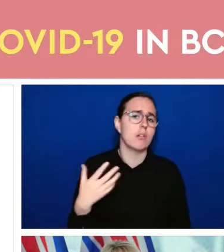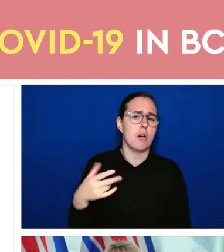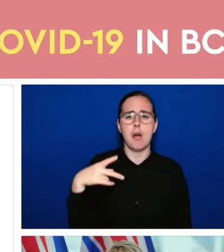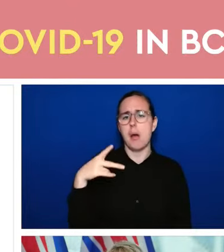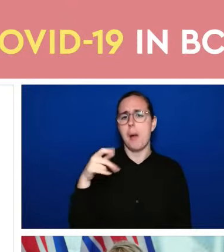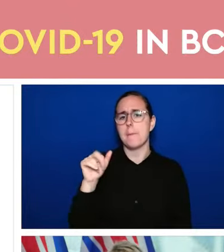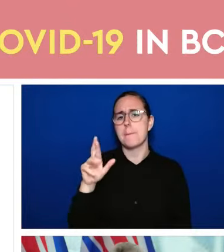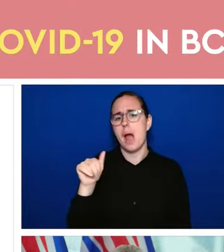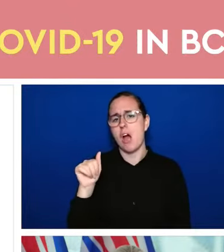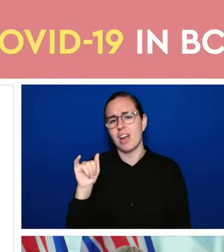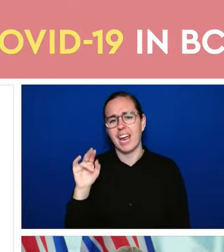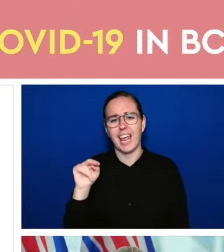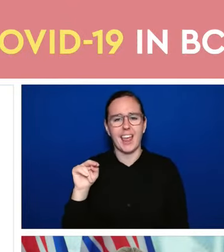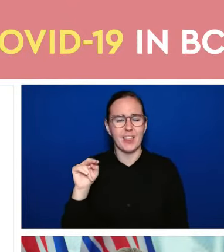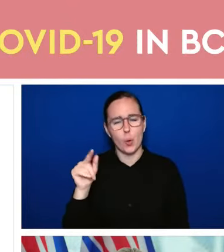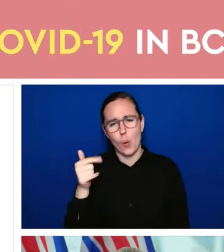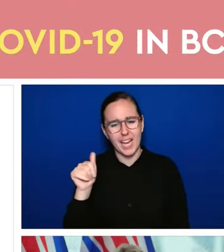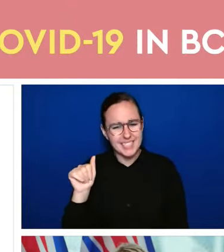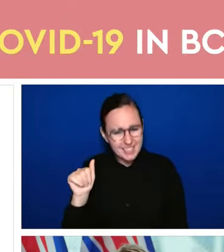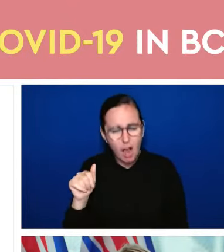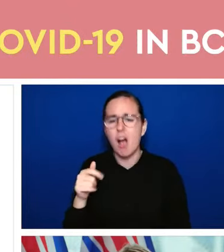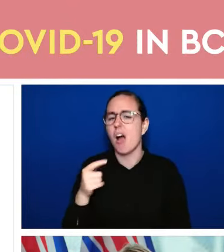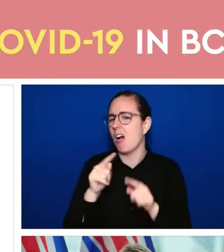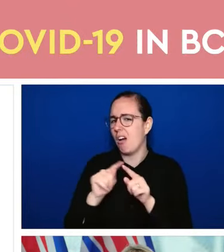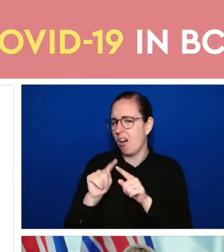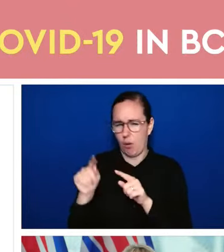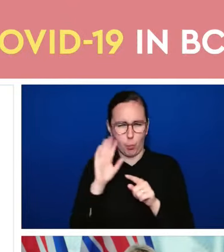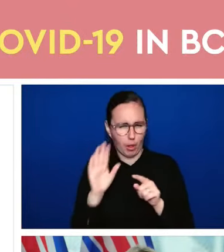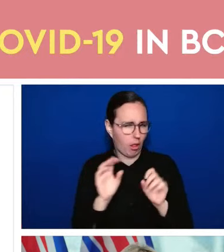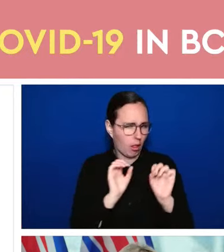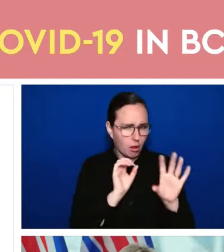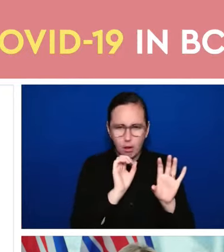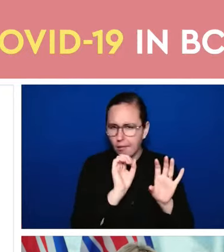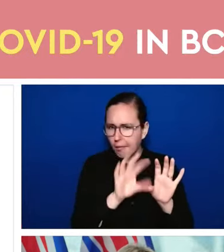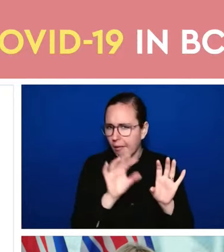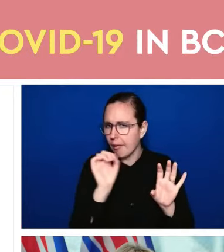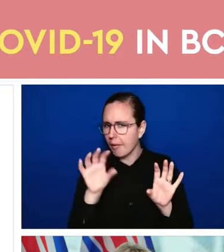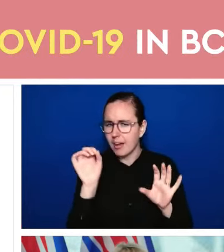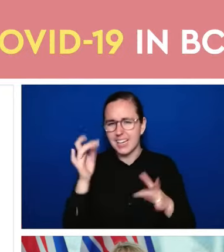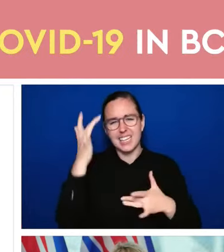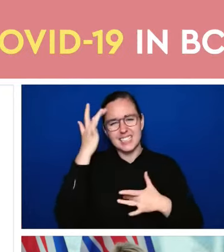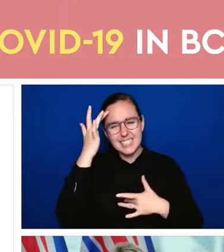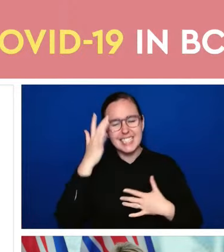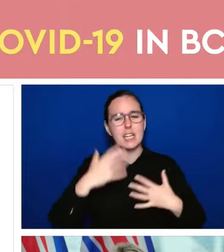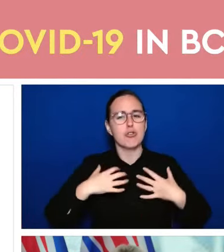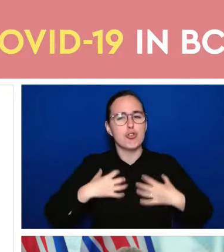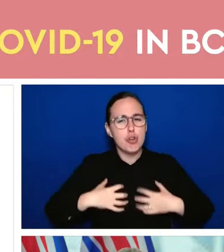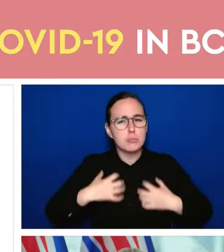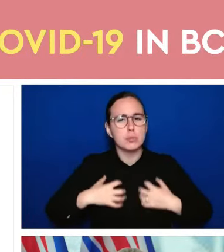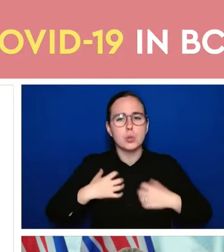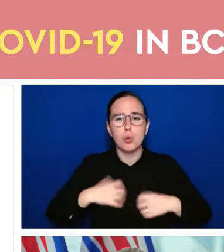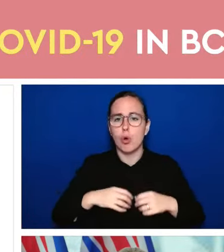respiratory virus climate and from our surveillance data will know whether things are going up